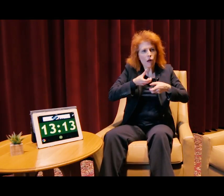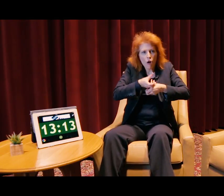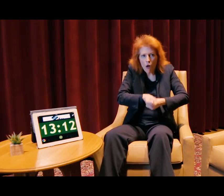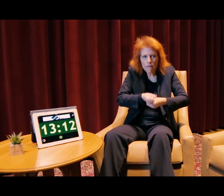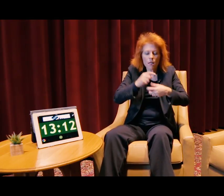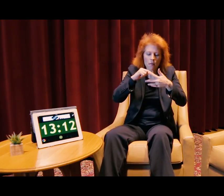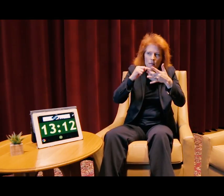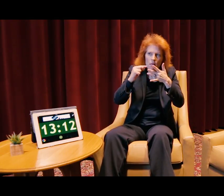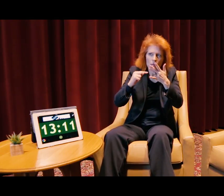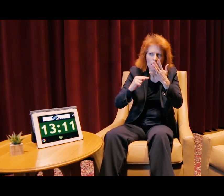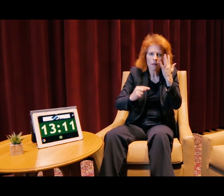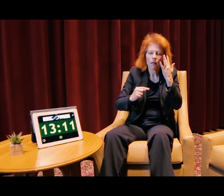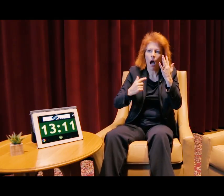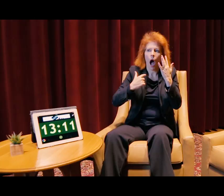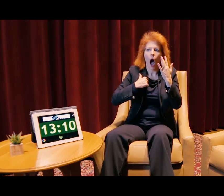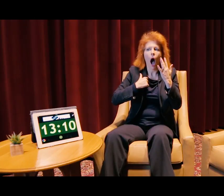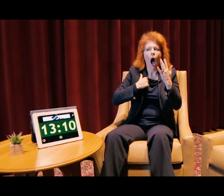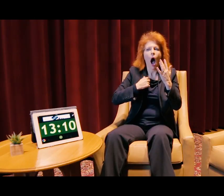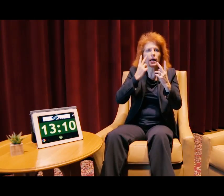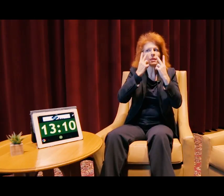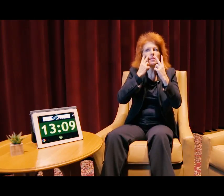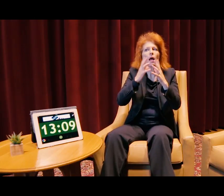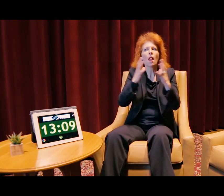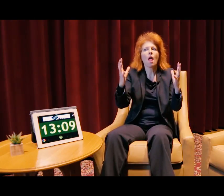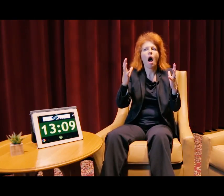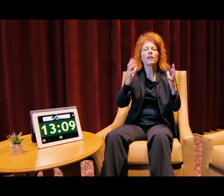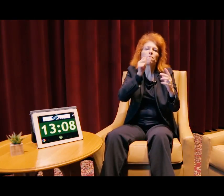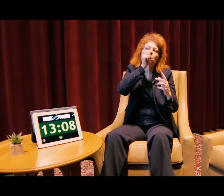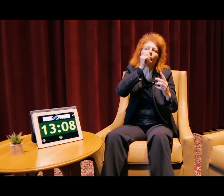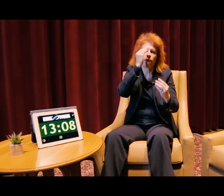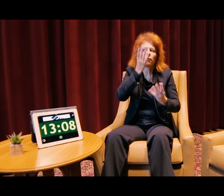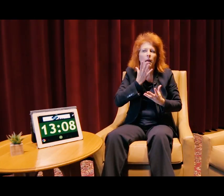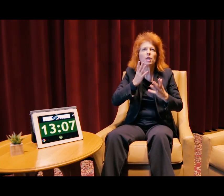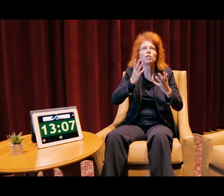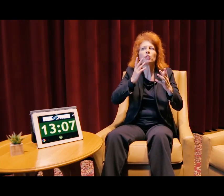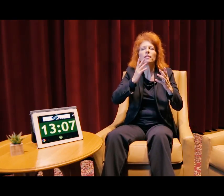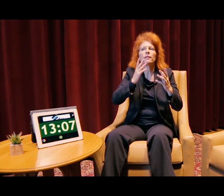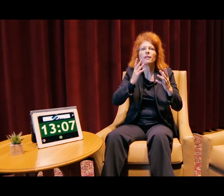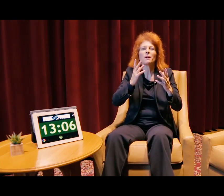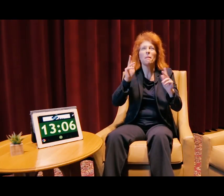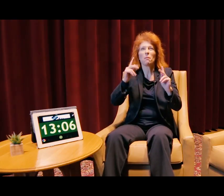And I'm exposed to quite a bit of individuals and in families that would be considered